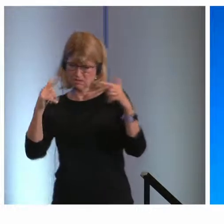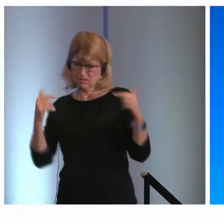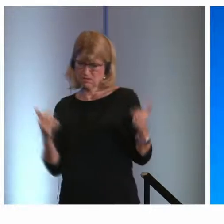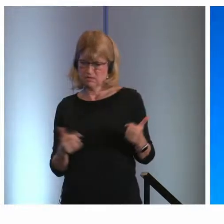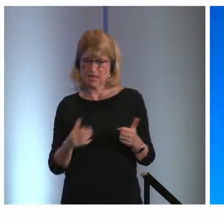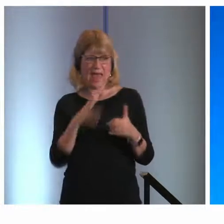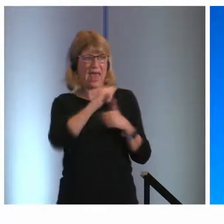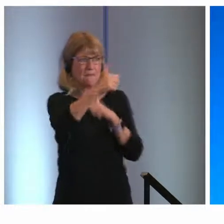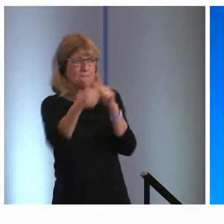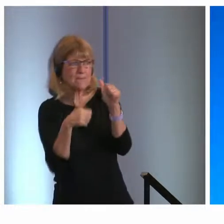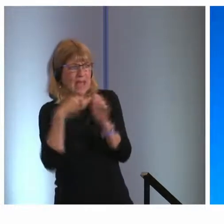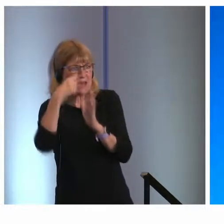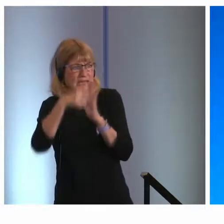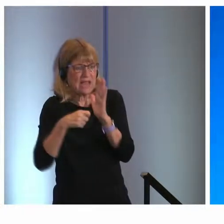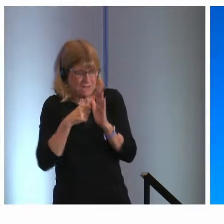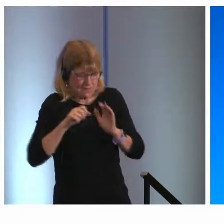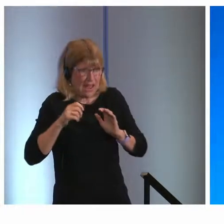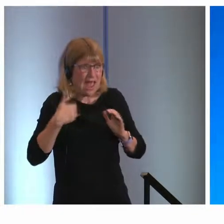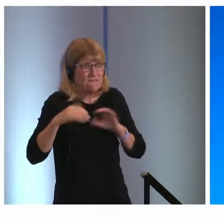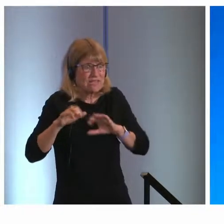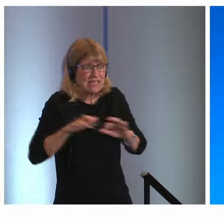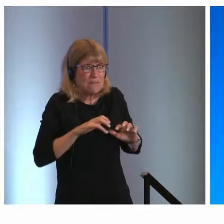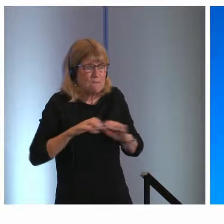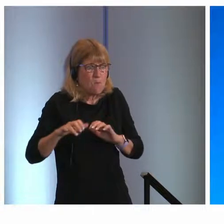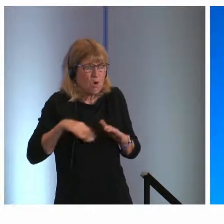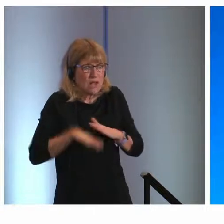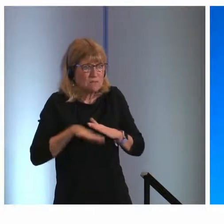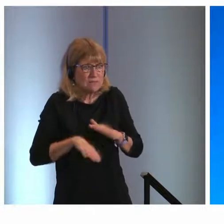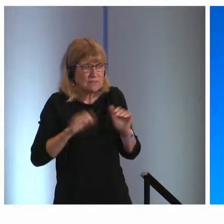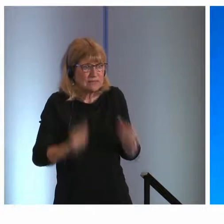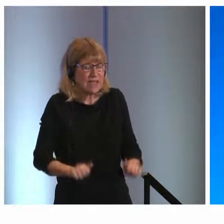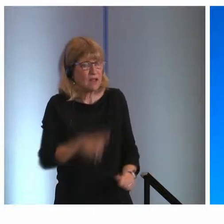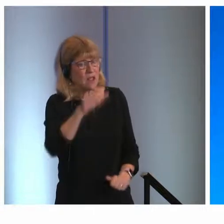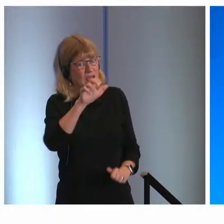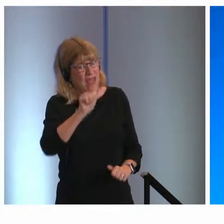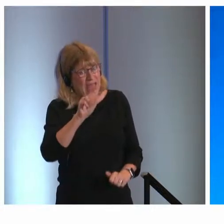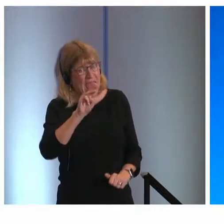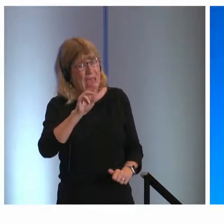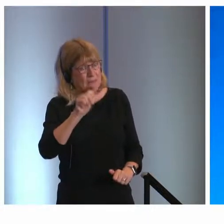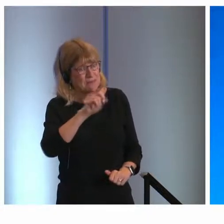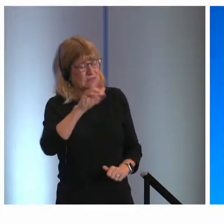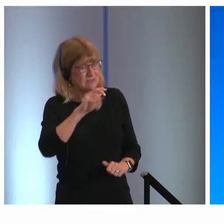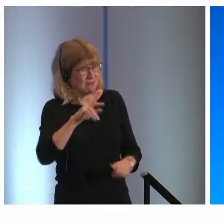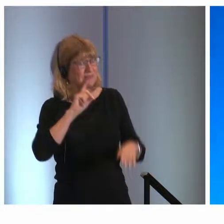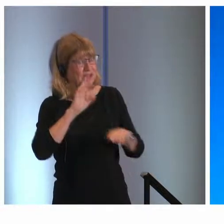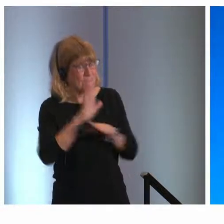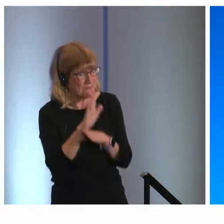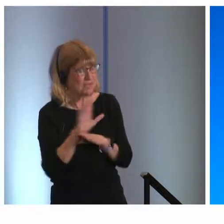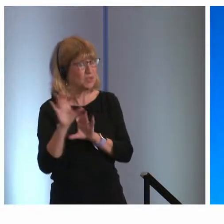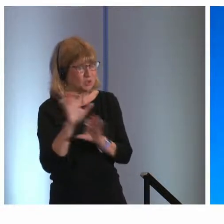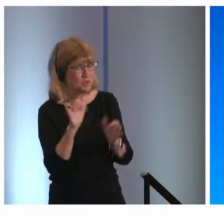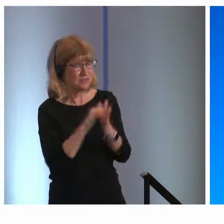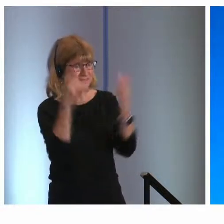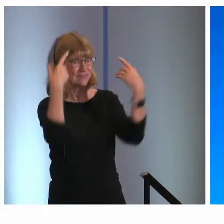access to employment accessible auditions and work spaces